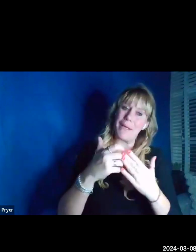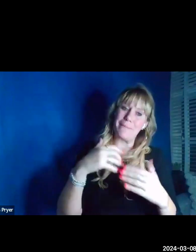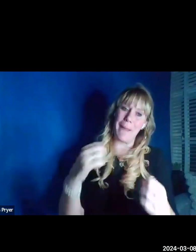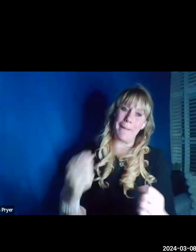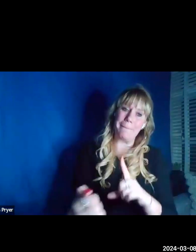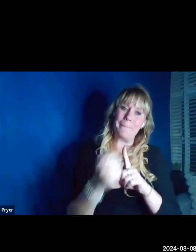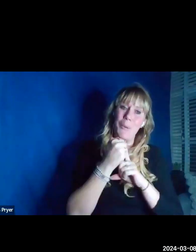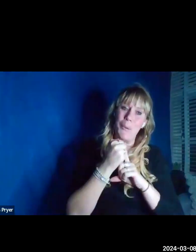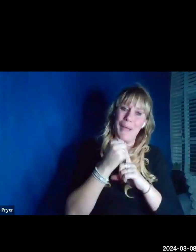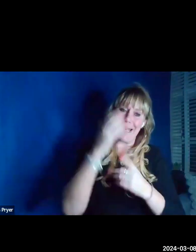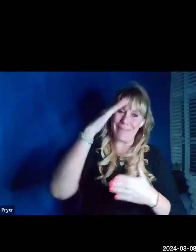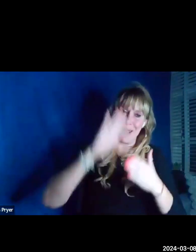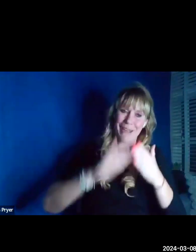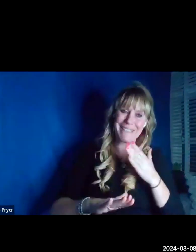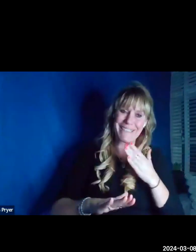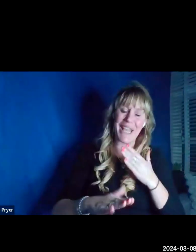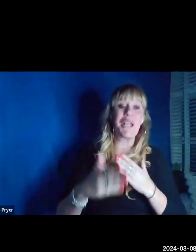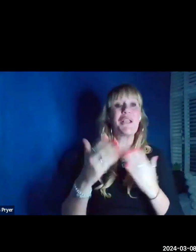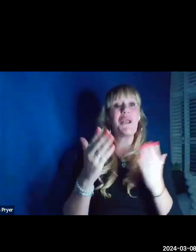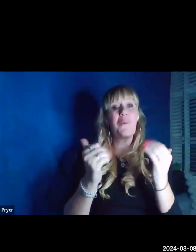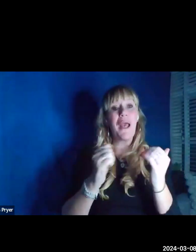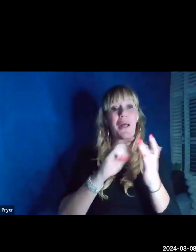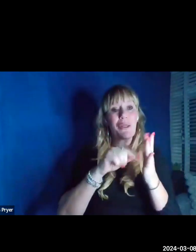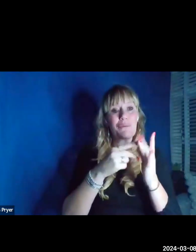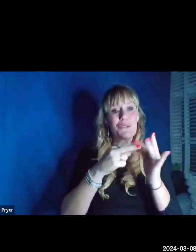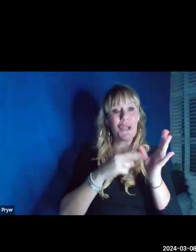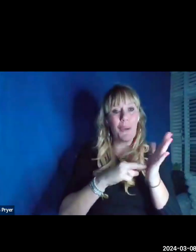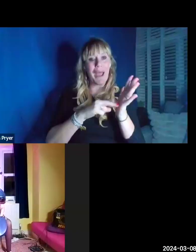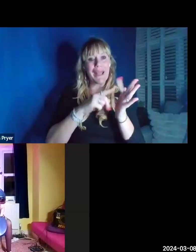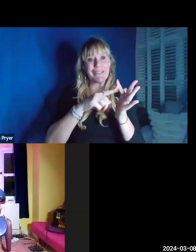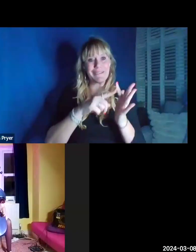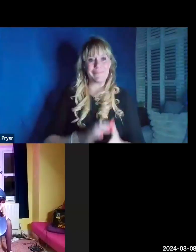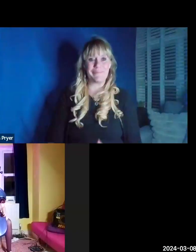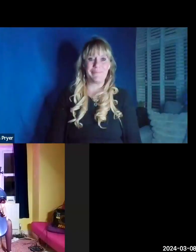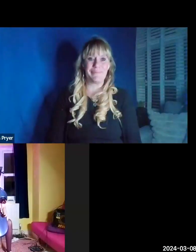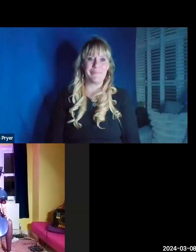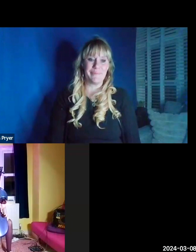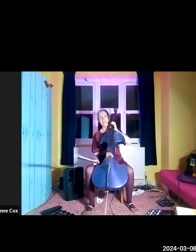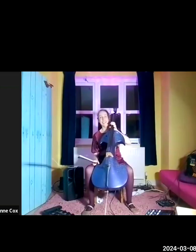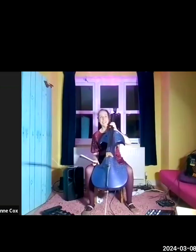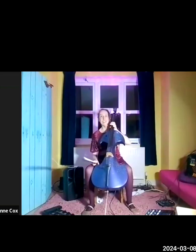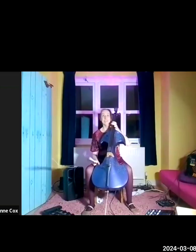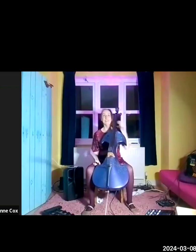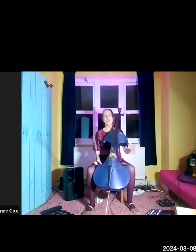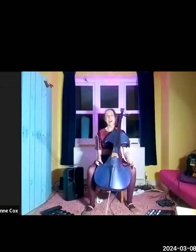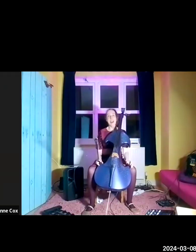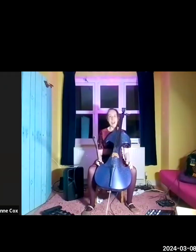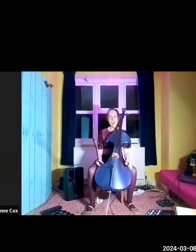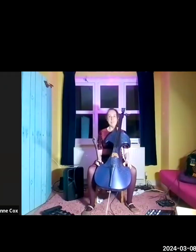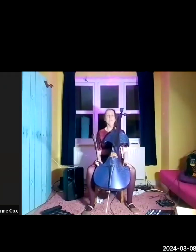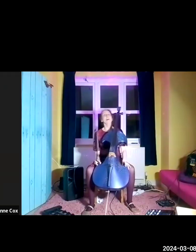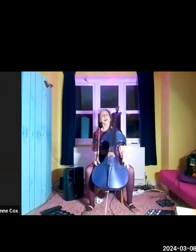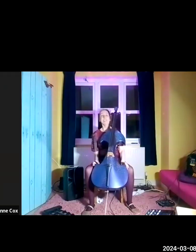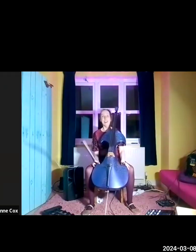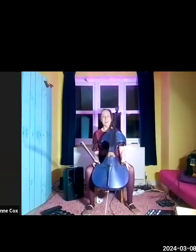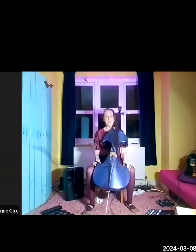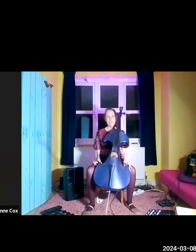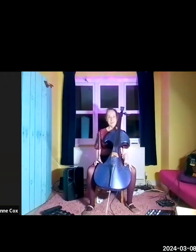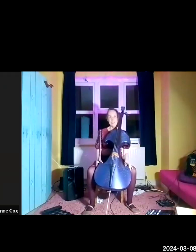So welcome Jo anne. Jo you're on mute at the moment?